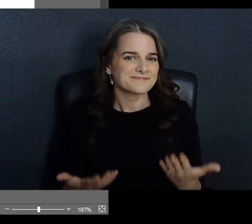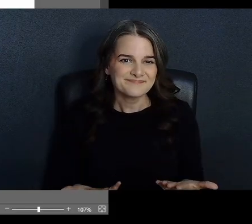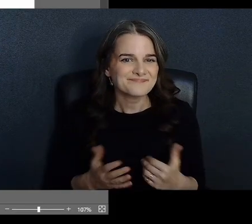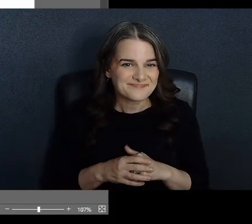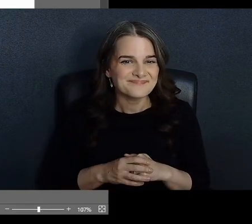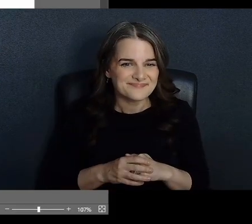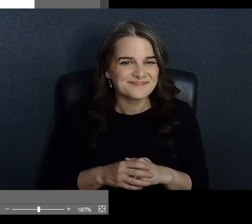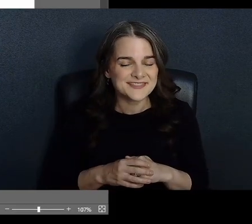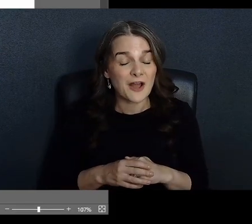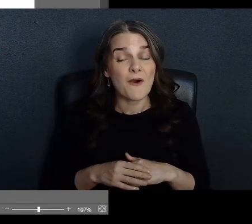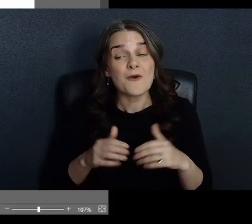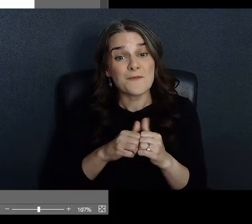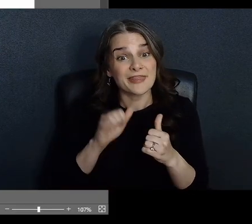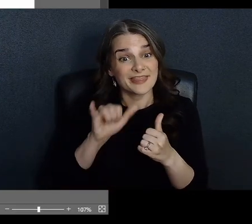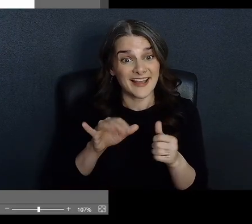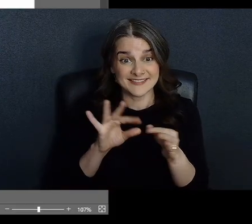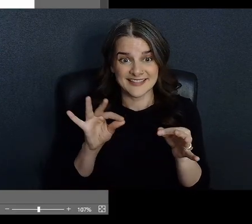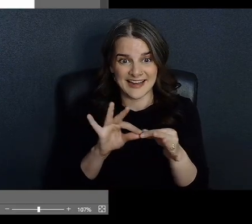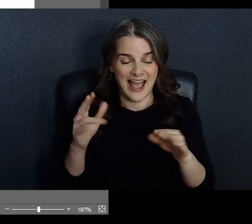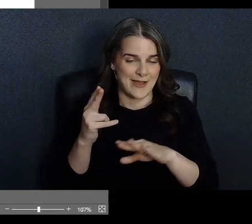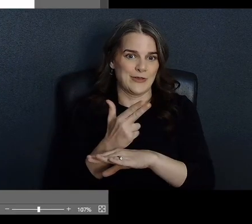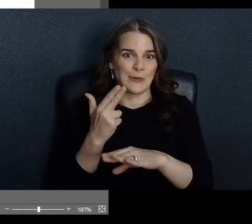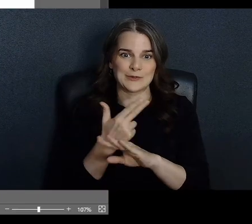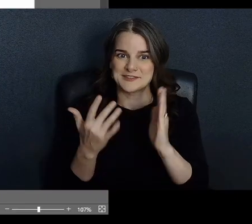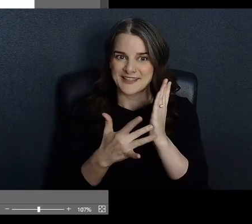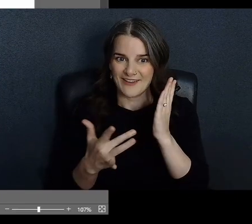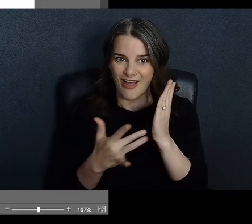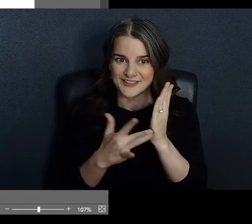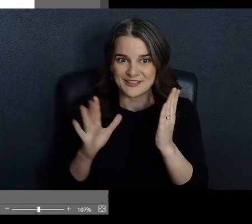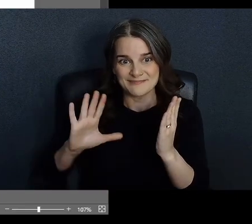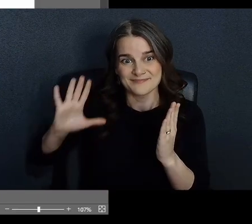technology going into undergraduate way back when.